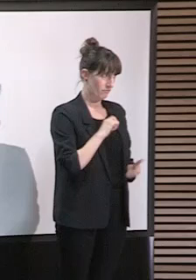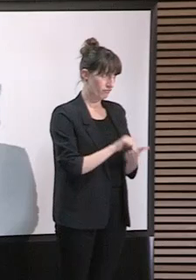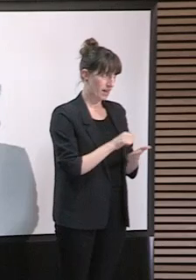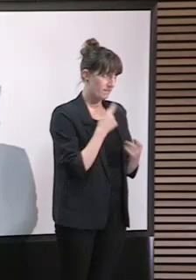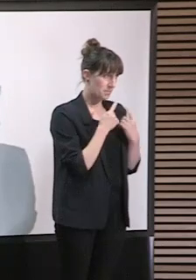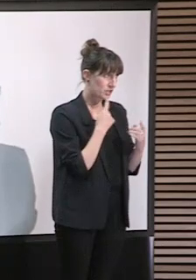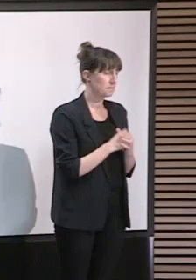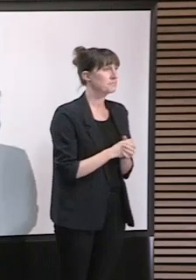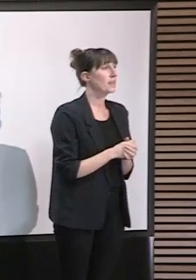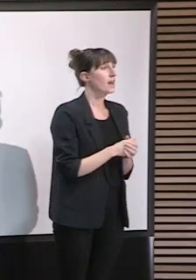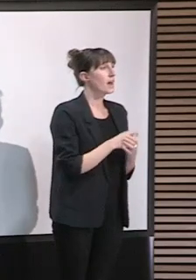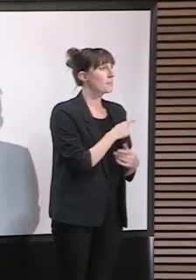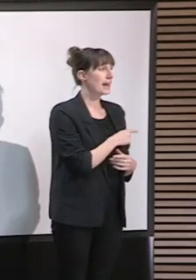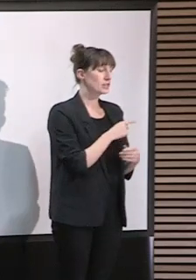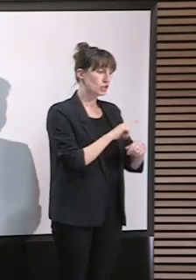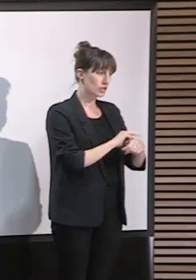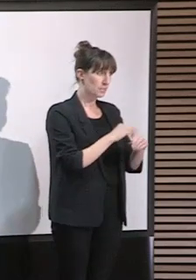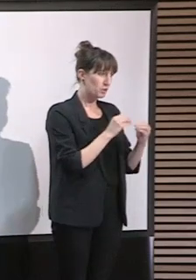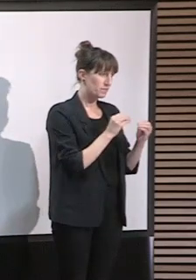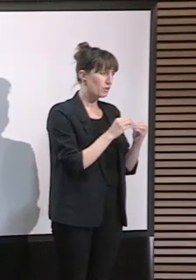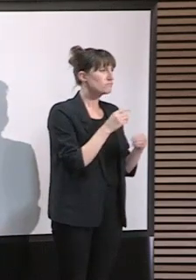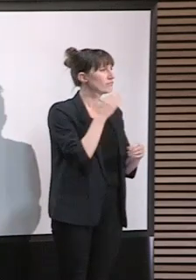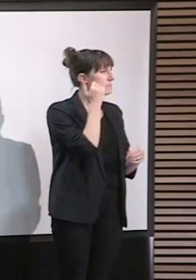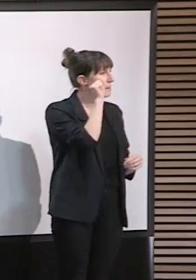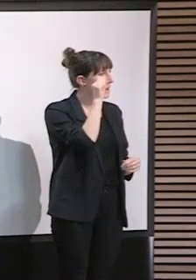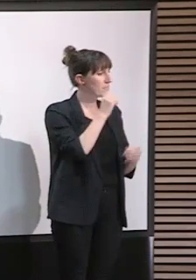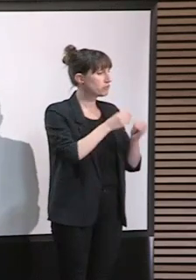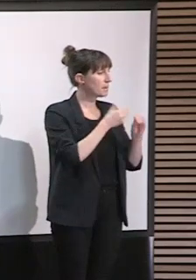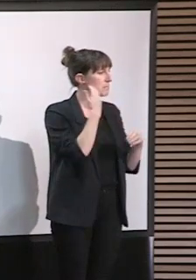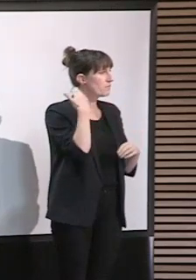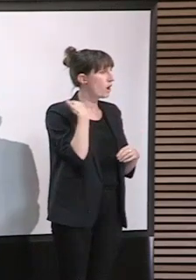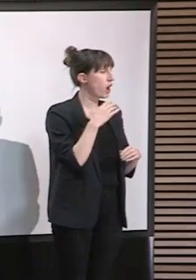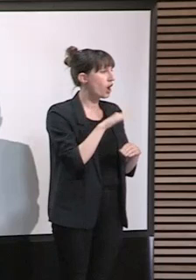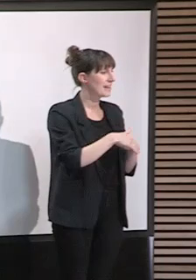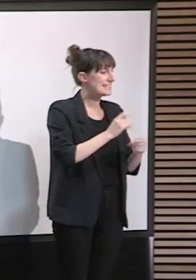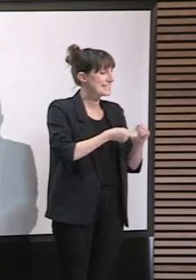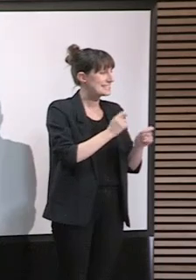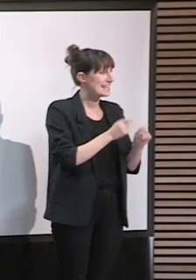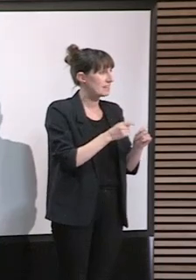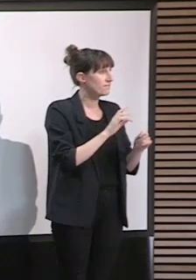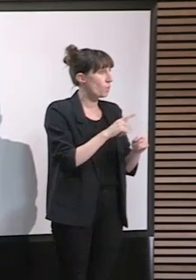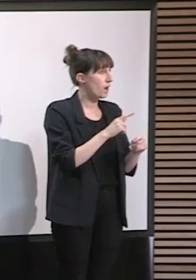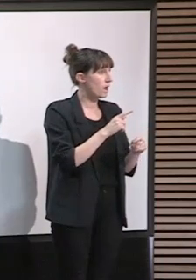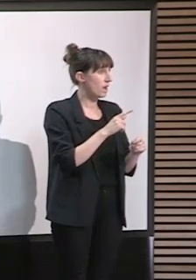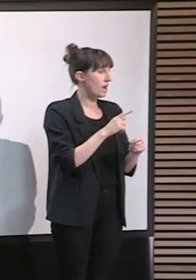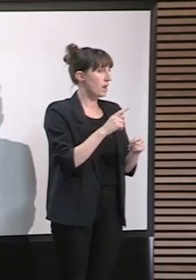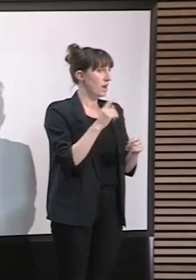Sorry. You say you're confident but Dr Bloom you were confident when you fixed